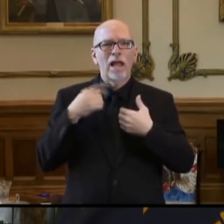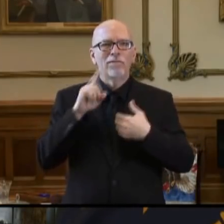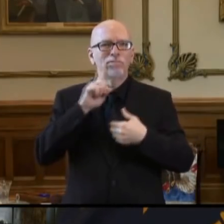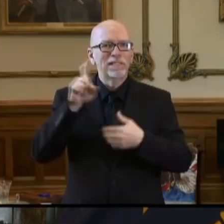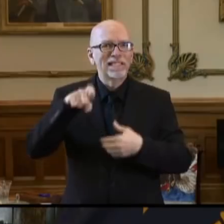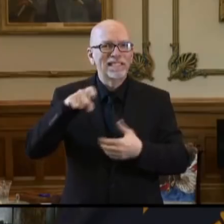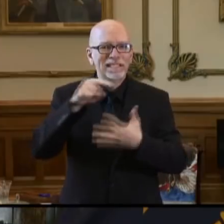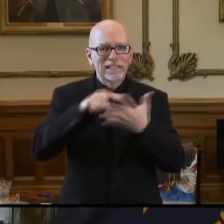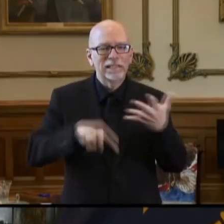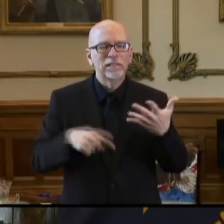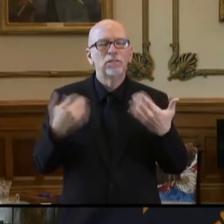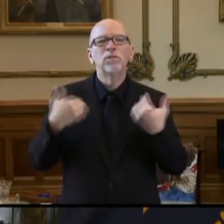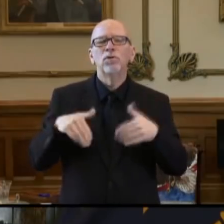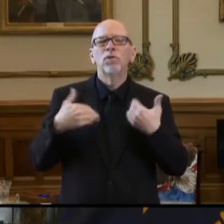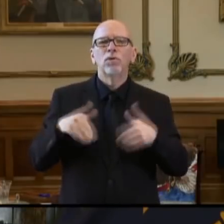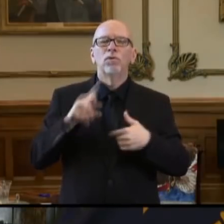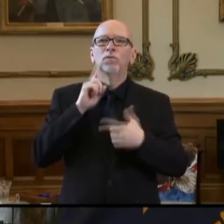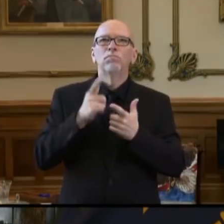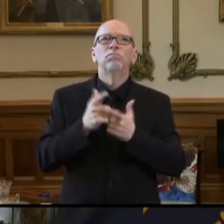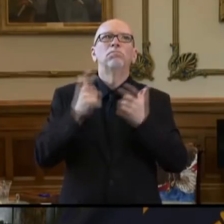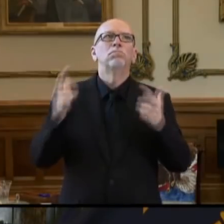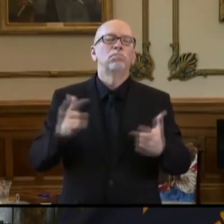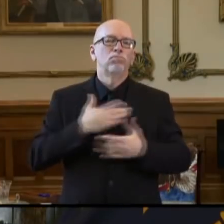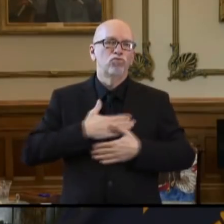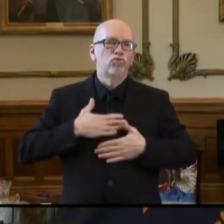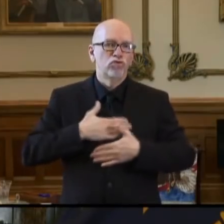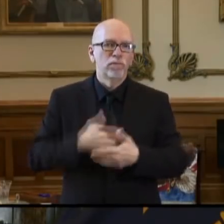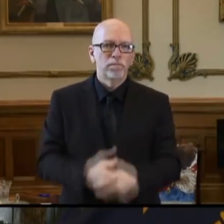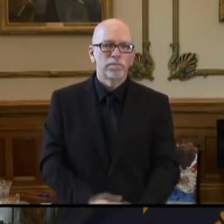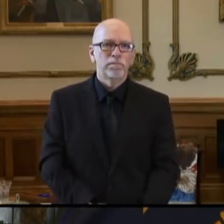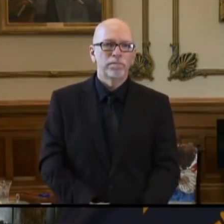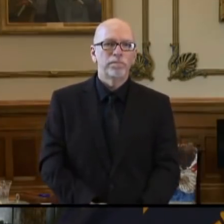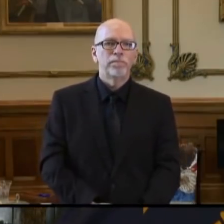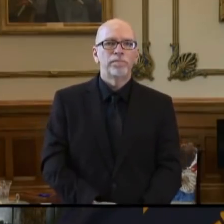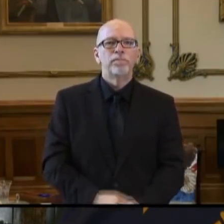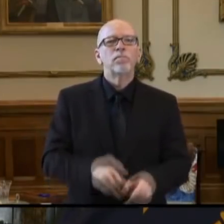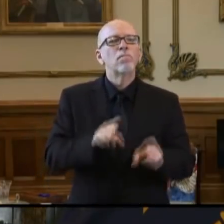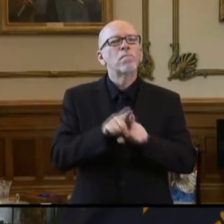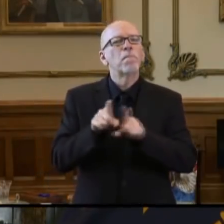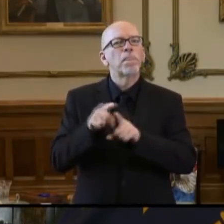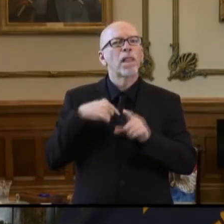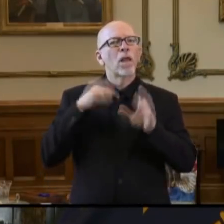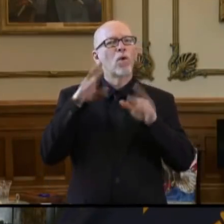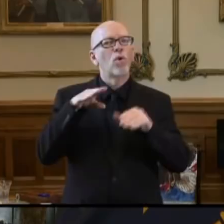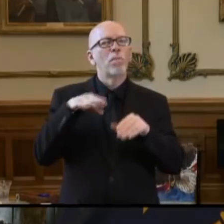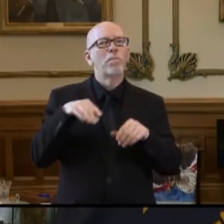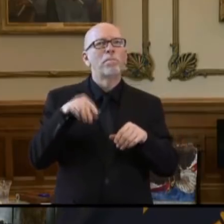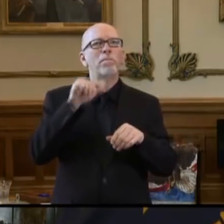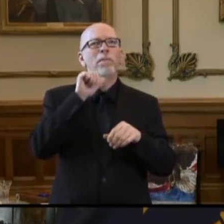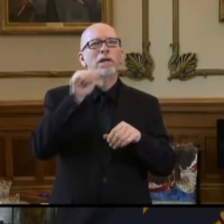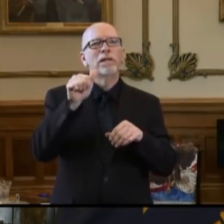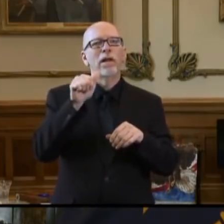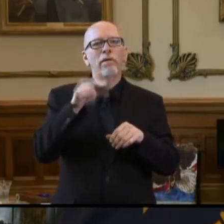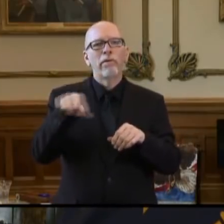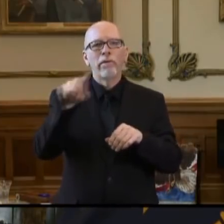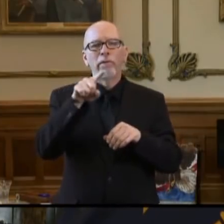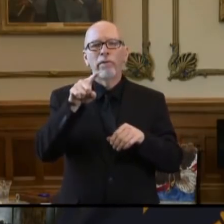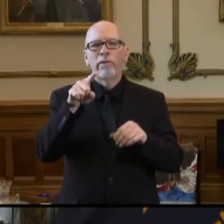HAVE THE CONFIDENCE AND THE COMFORT KNOW WHEN THEY CAN GET THOSE ESSENTIAL ITEMS. THIS IS IMMENSELY APPRECIATED. I ALSO